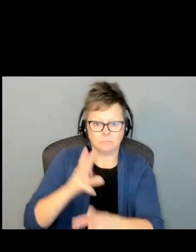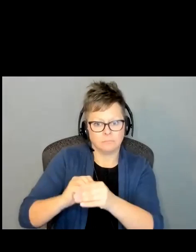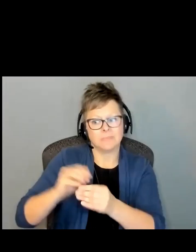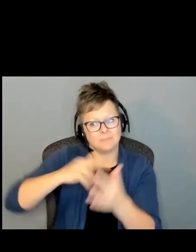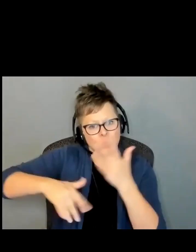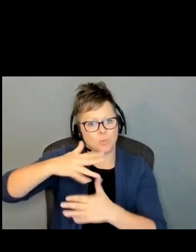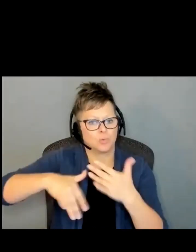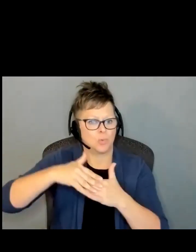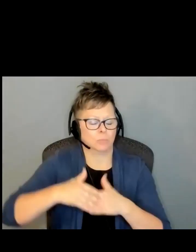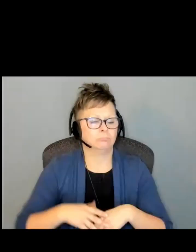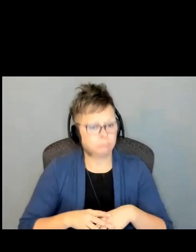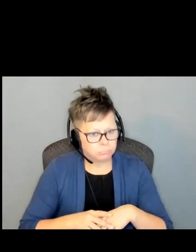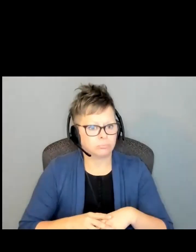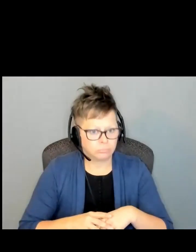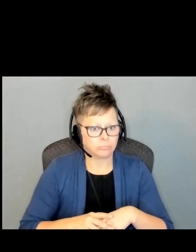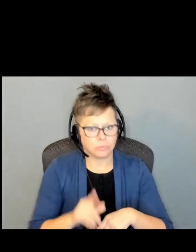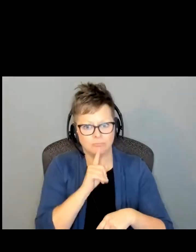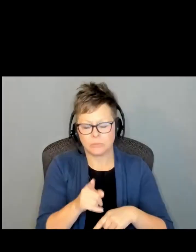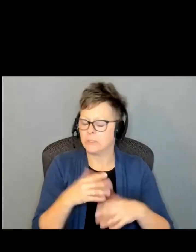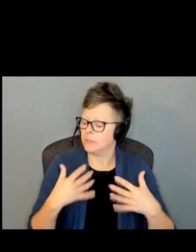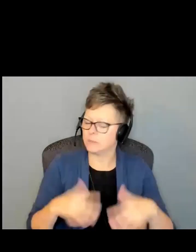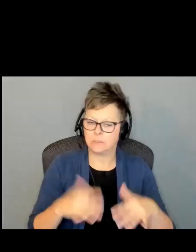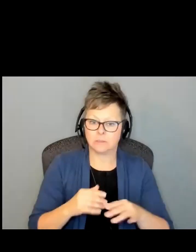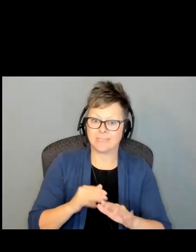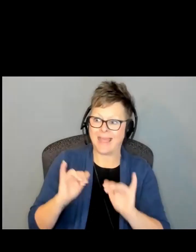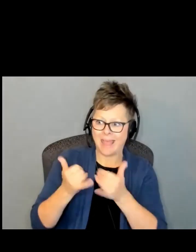So, they’re a really hard group to access, so it’s really helpful to see what kinds